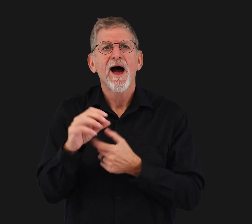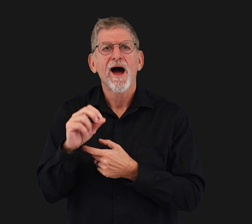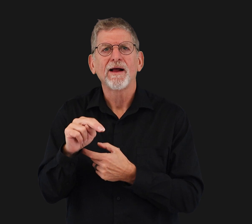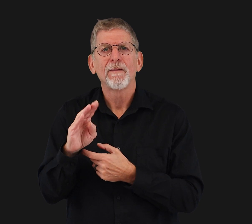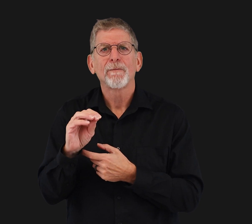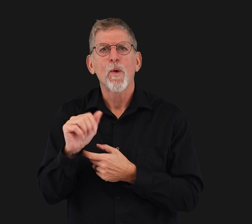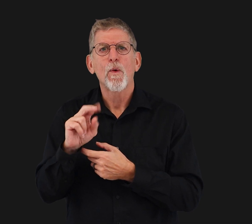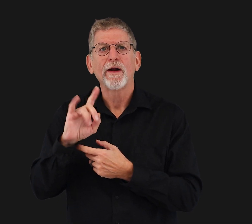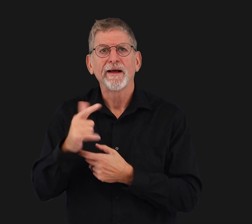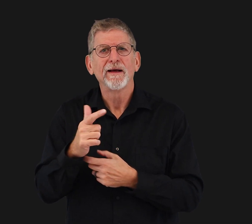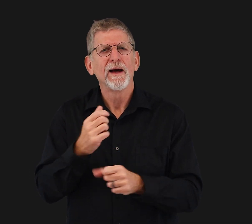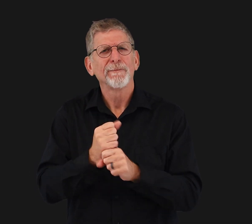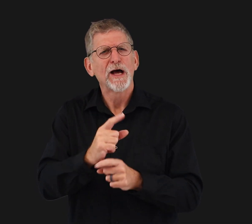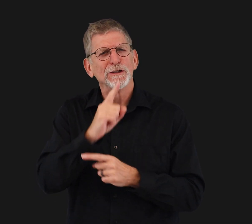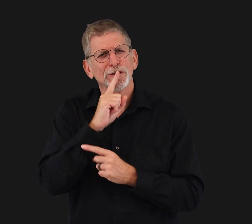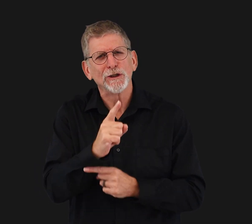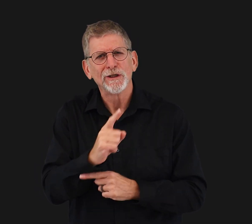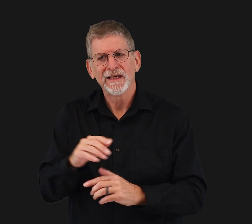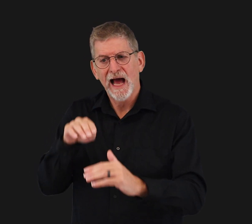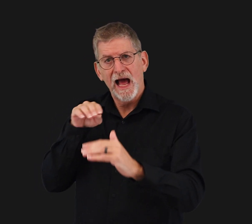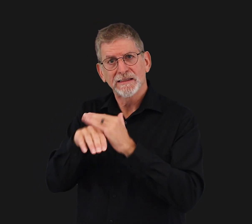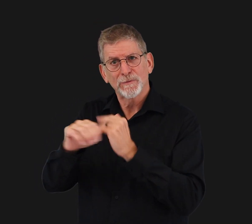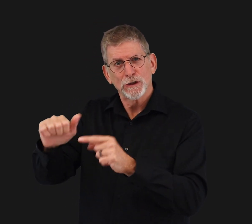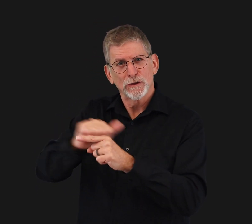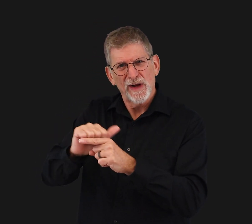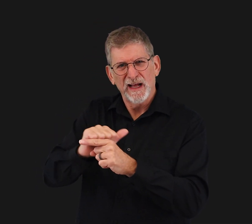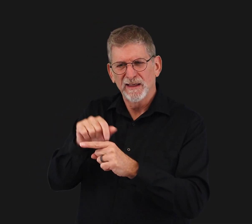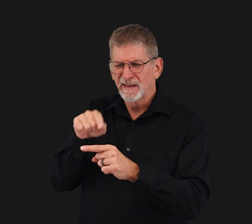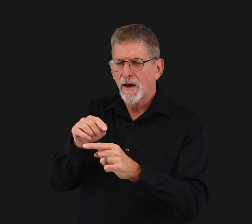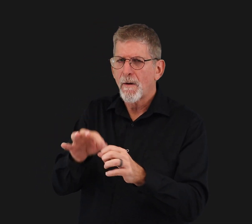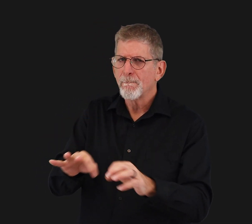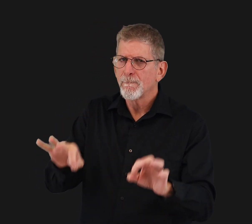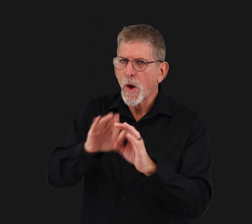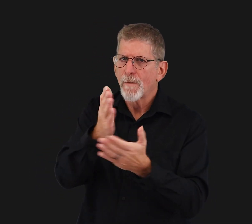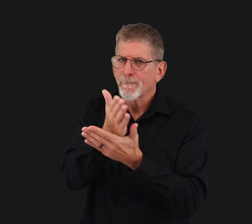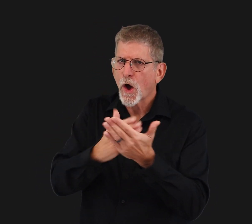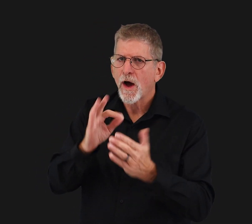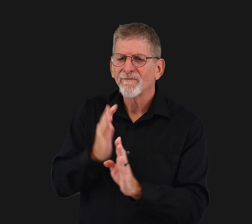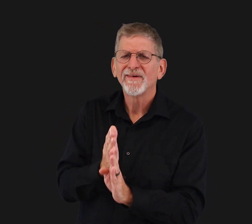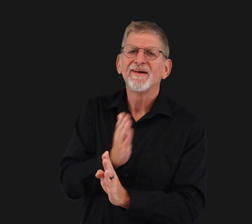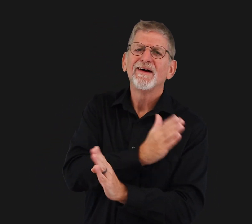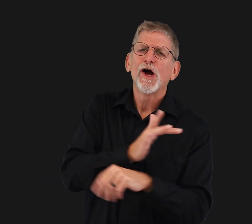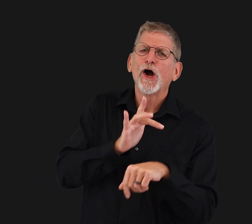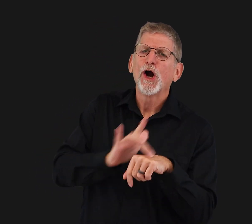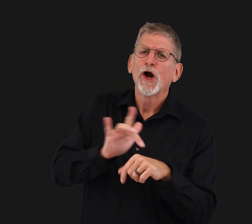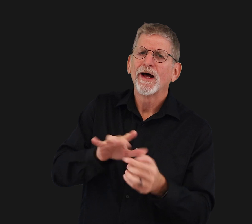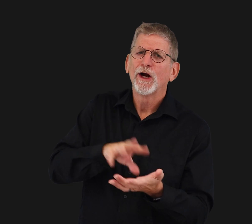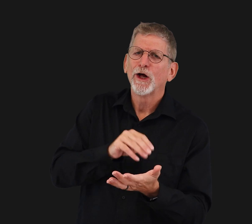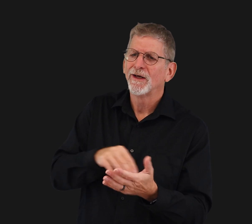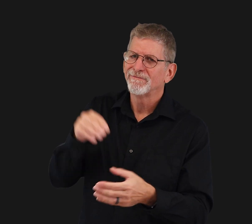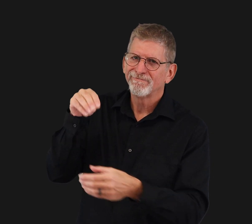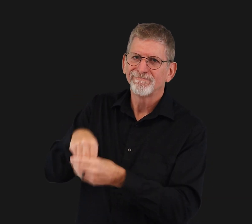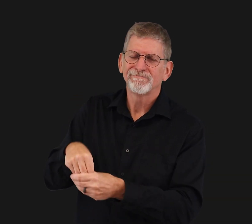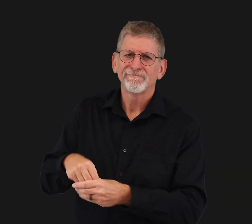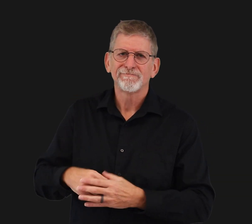to ensure accessibility training an essential part of early learning,